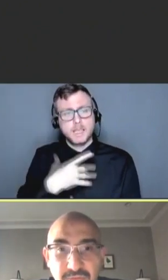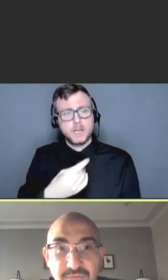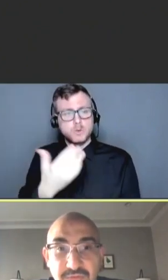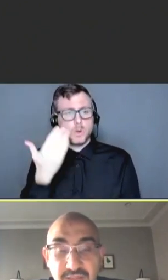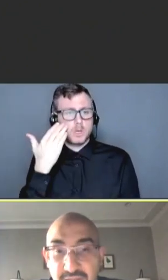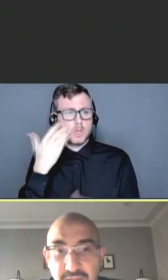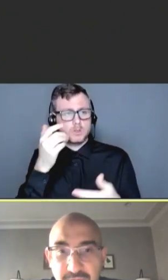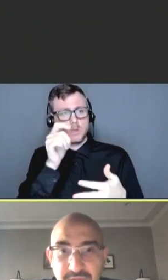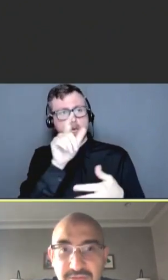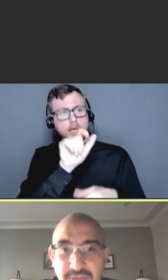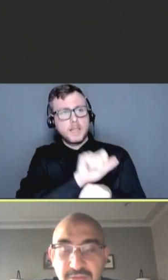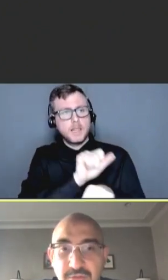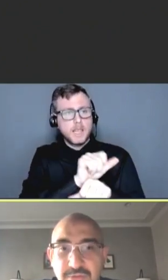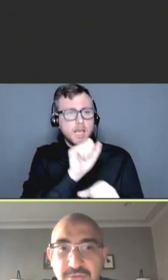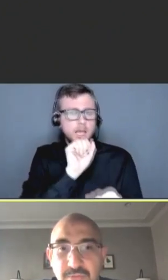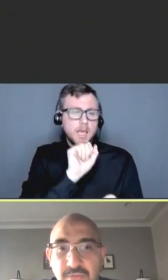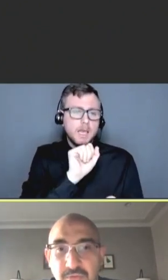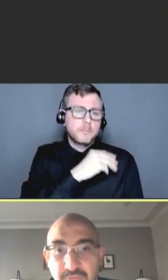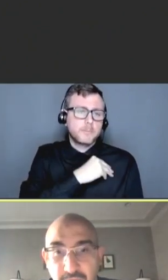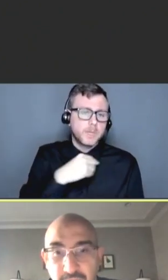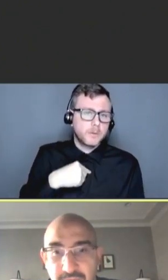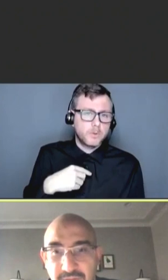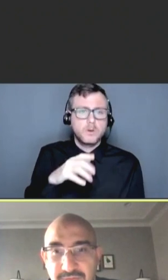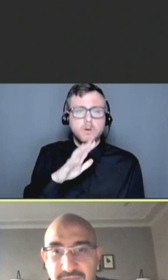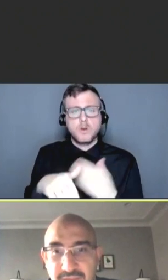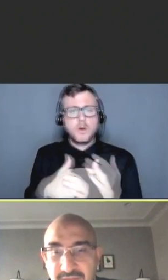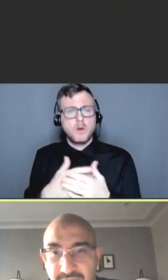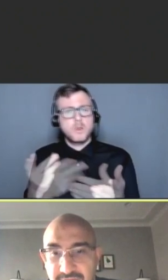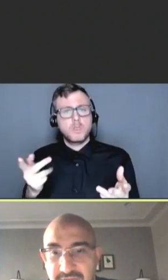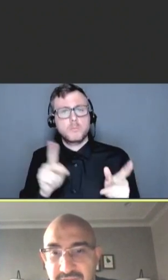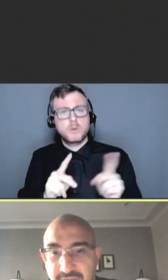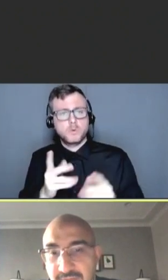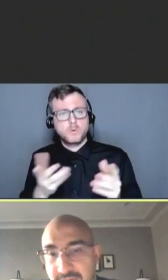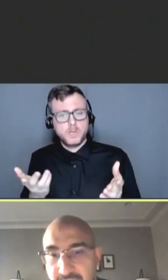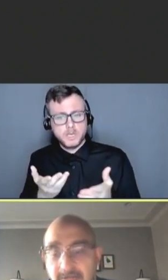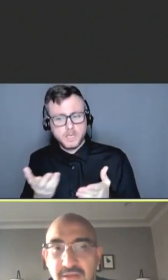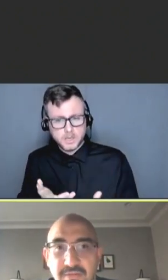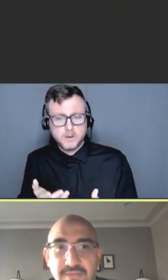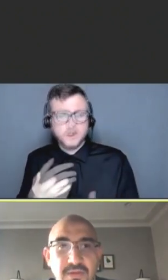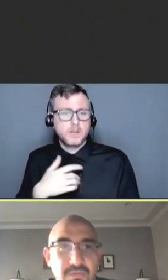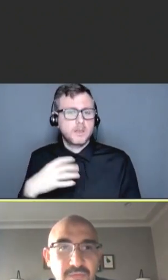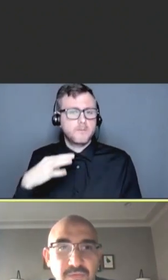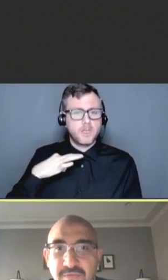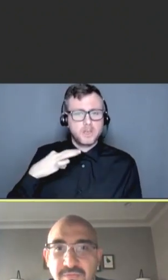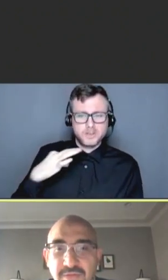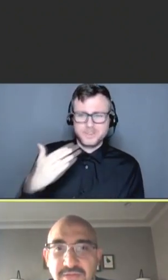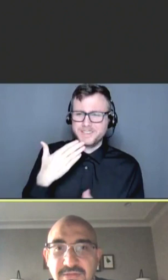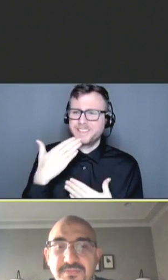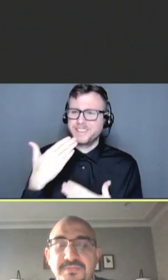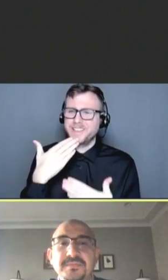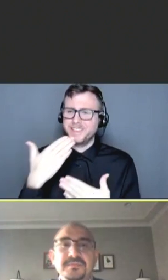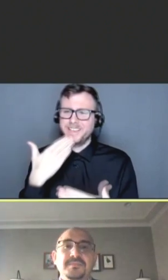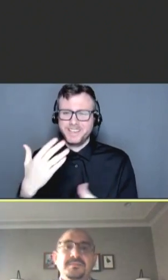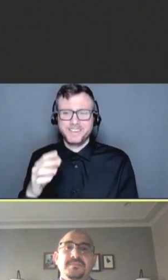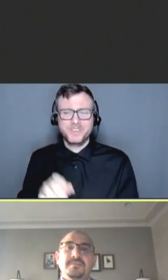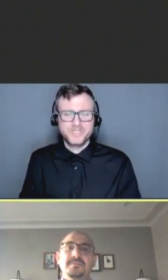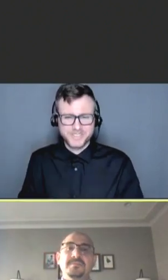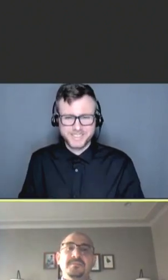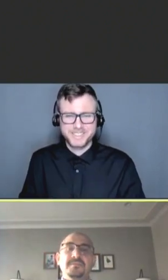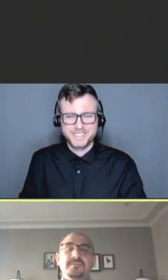all of the clinical partners here at WashU, all of the collaborators, and the funders, and thank you for all of our volunteers.